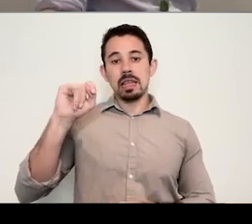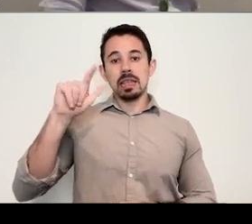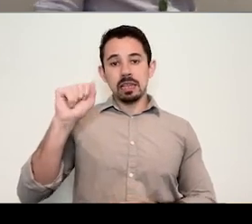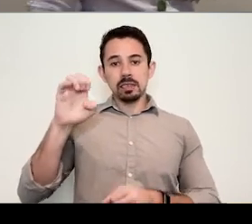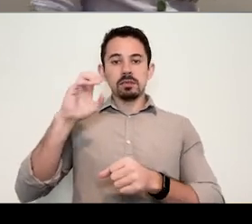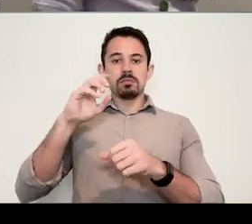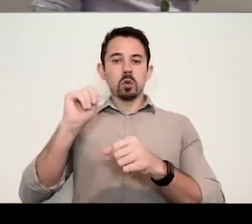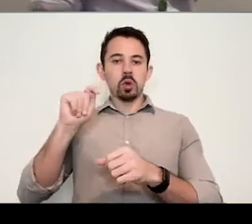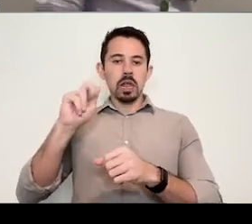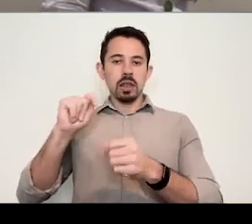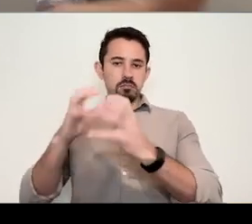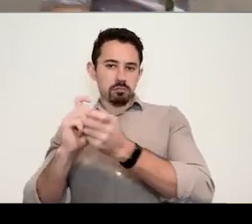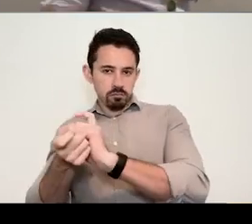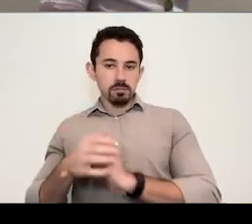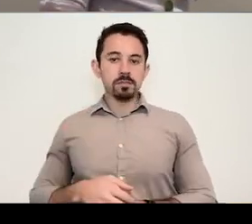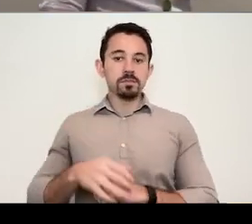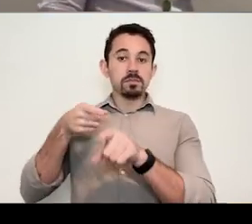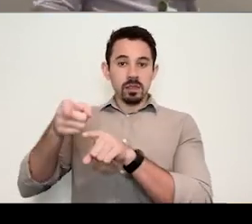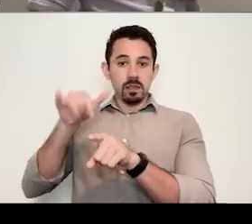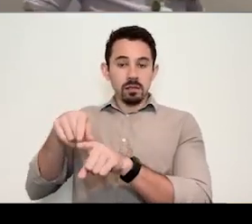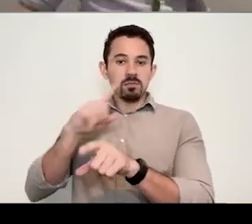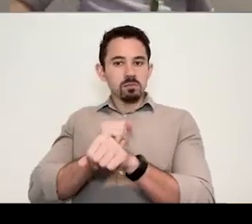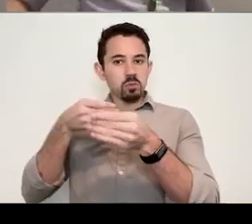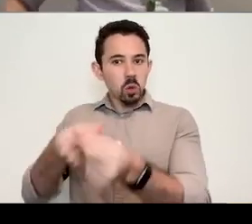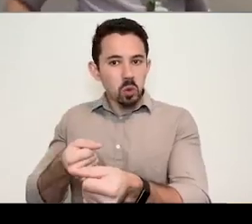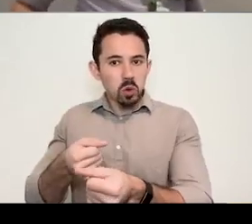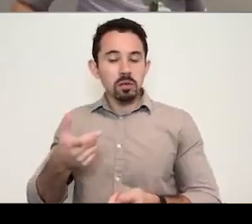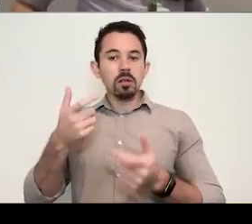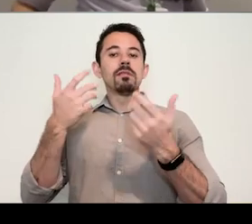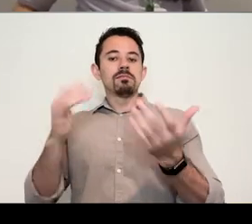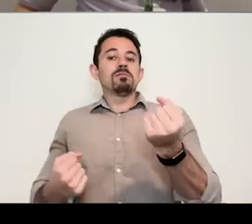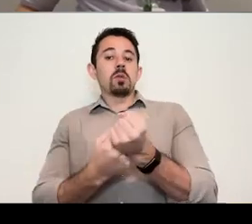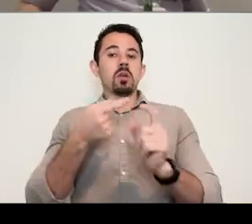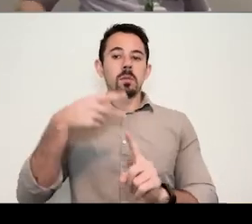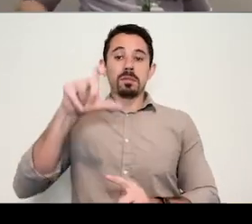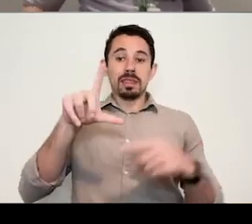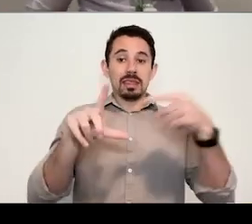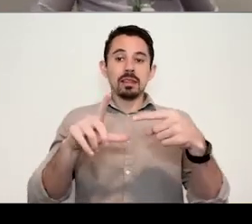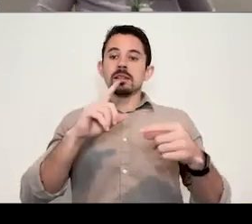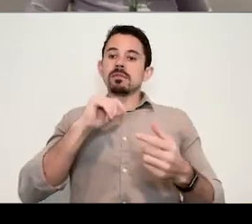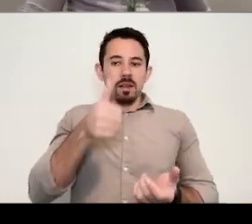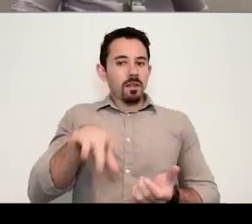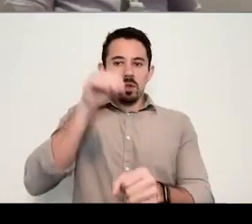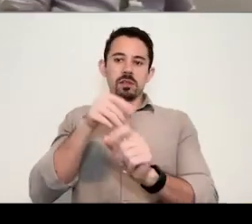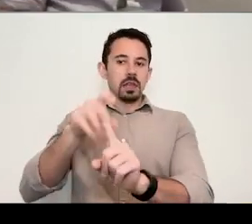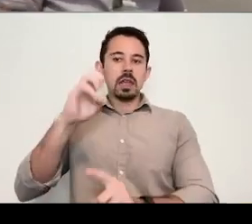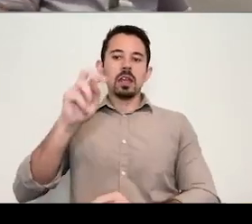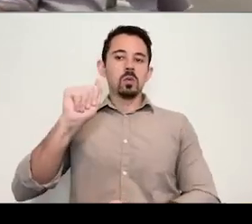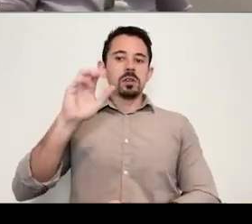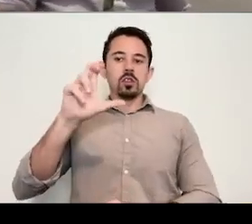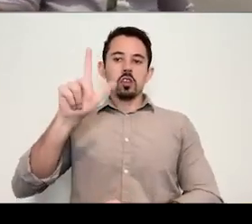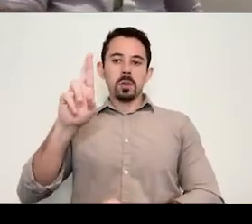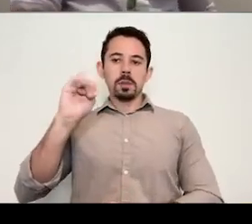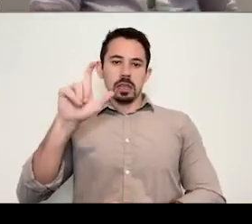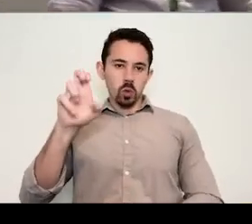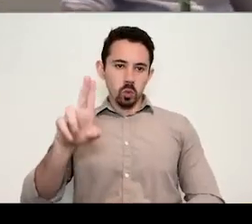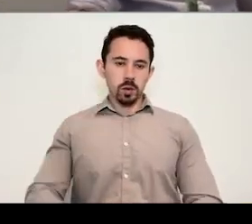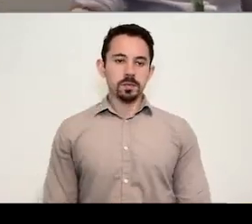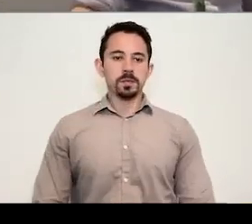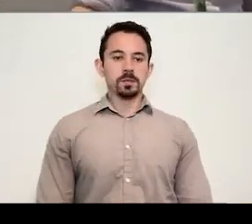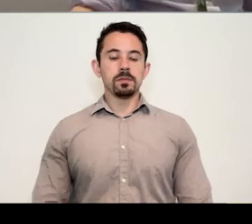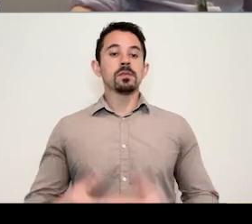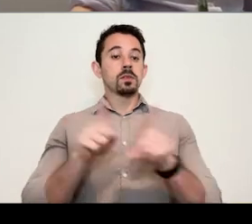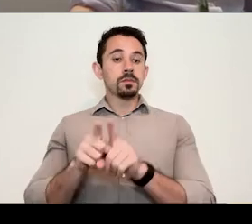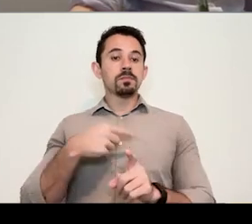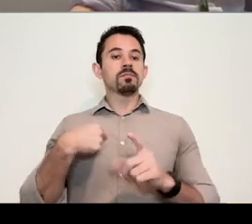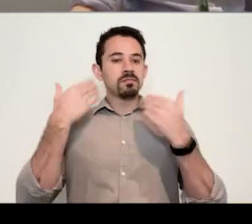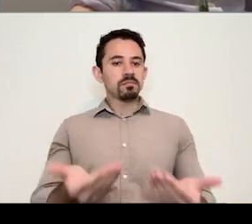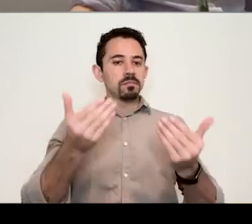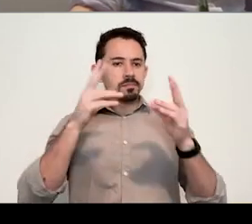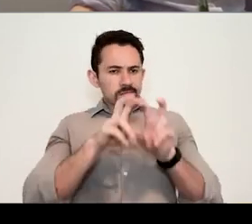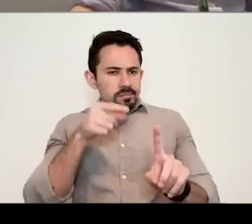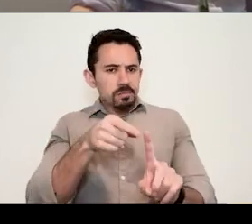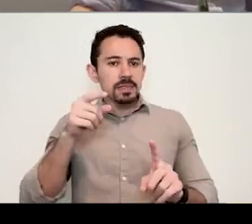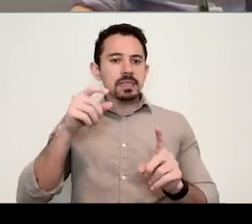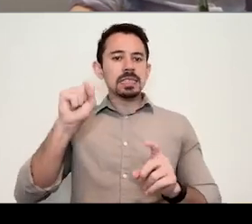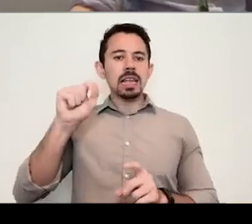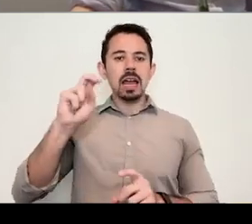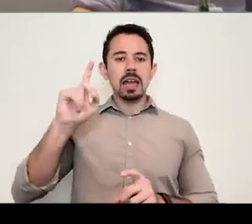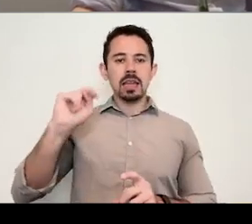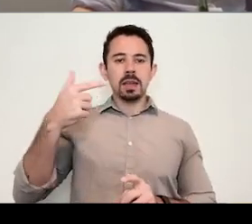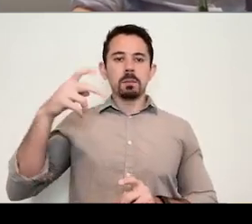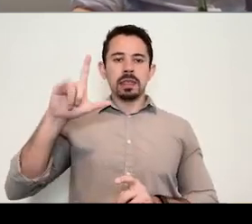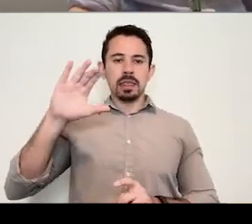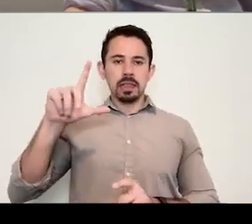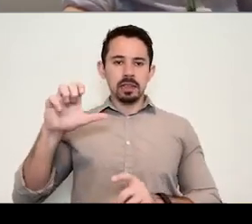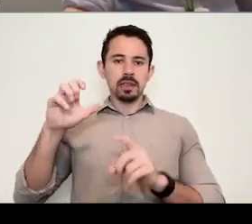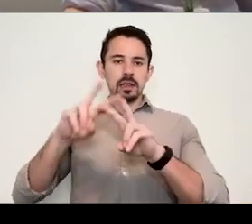further supporting that Pel is not found in the extracellular milieu.